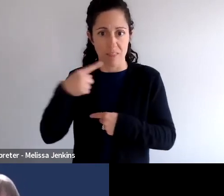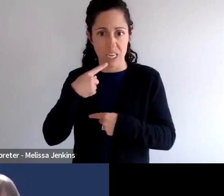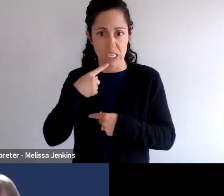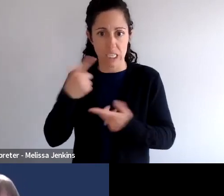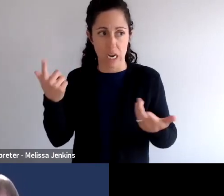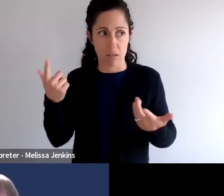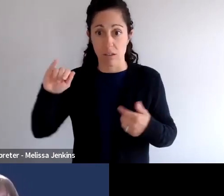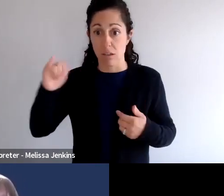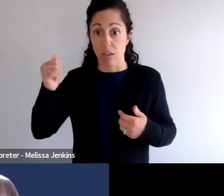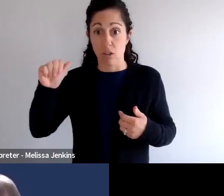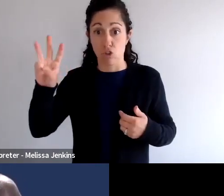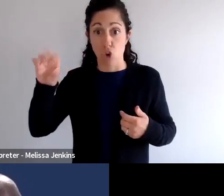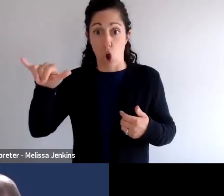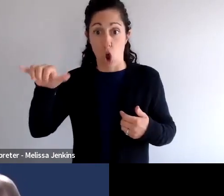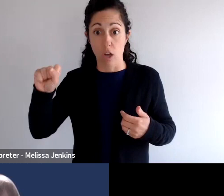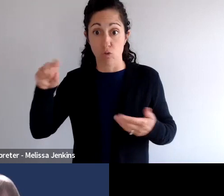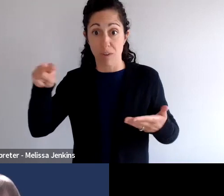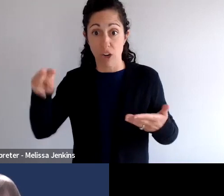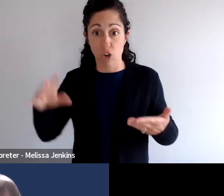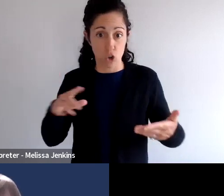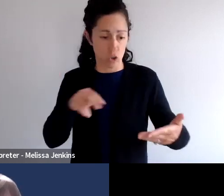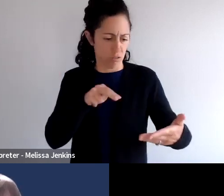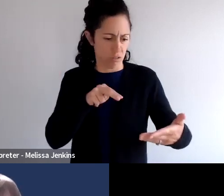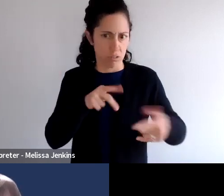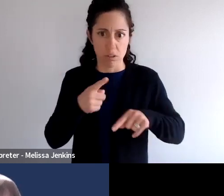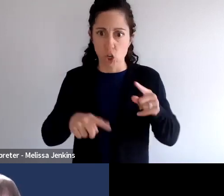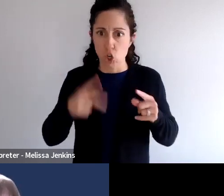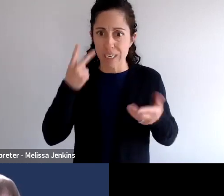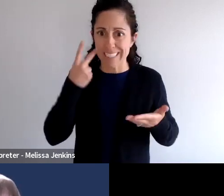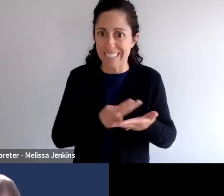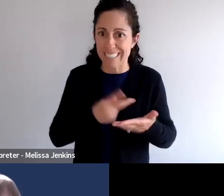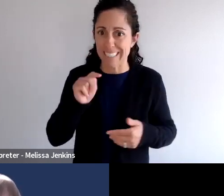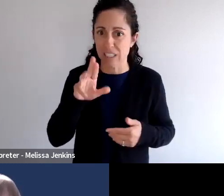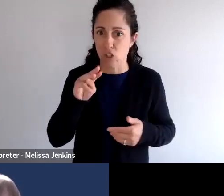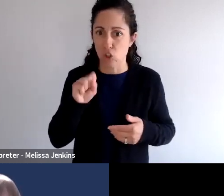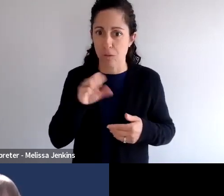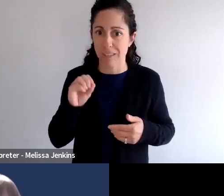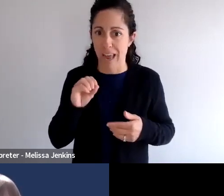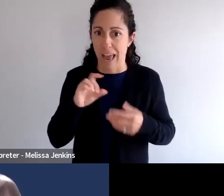read by JAWS. So we we made that modification and now it can. It's important if you have issues